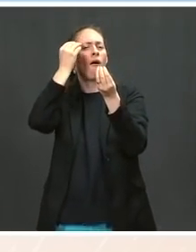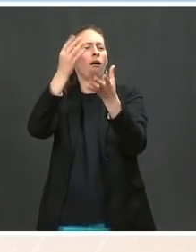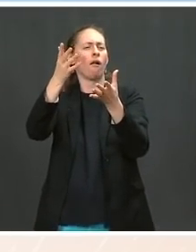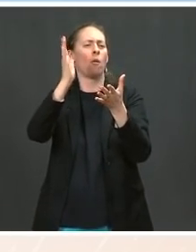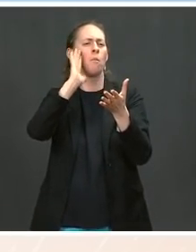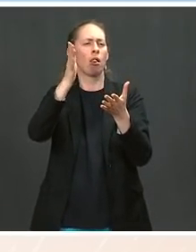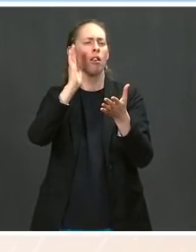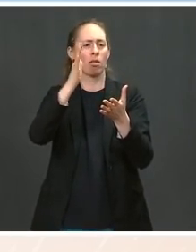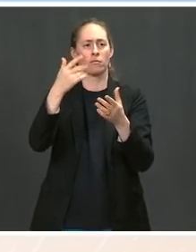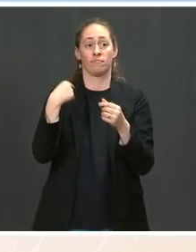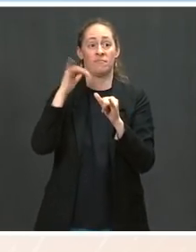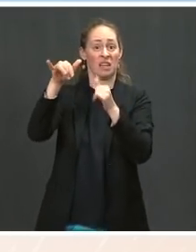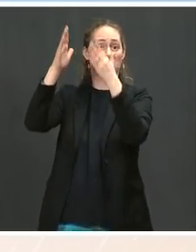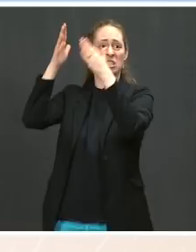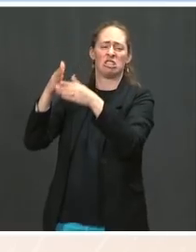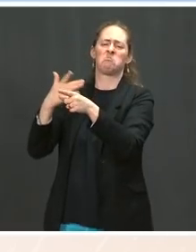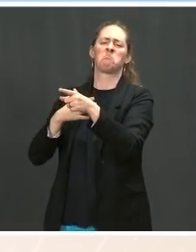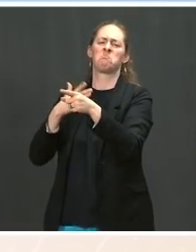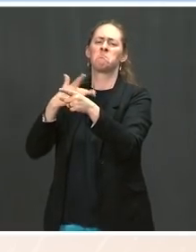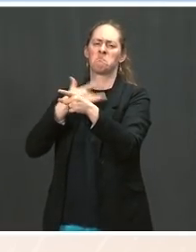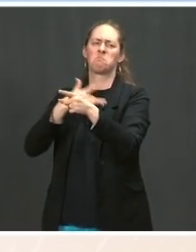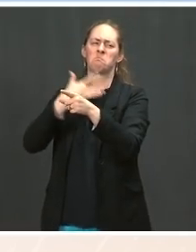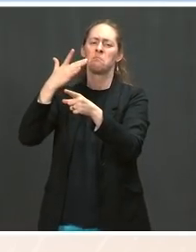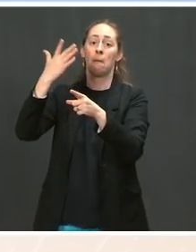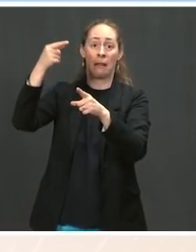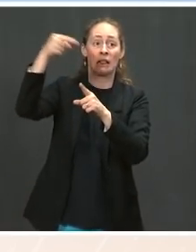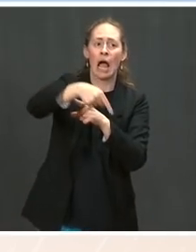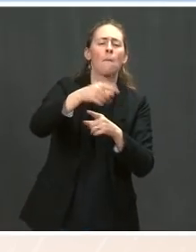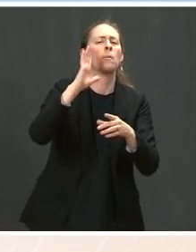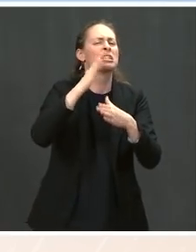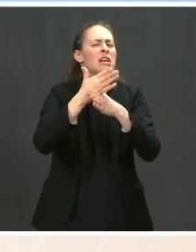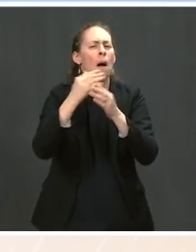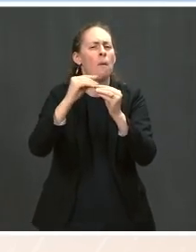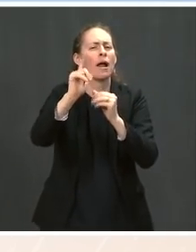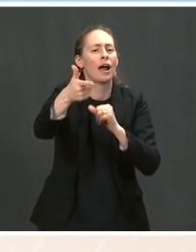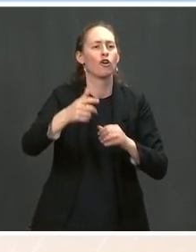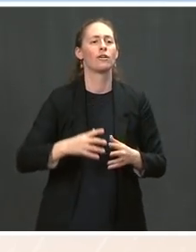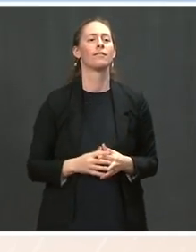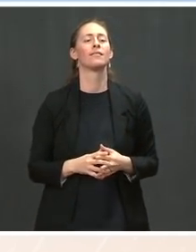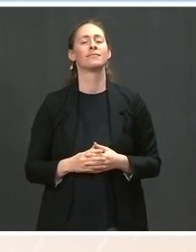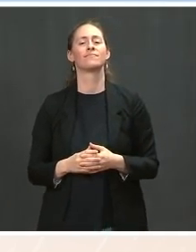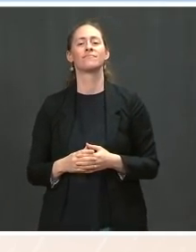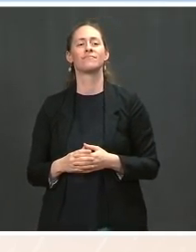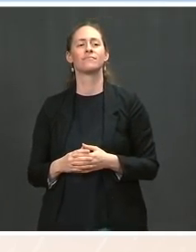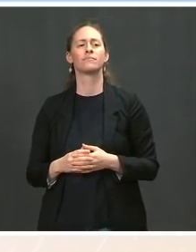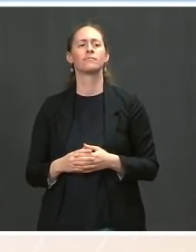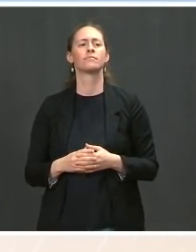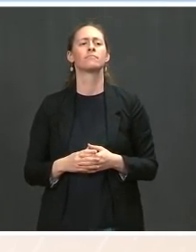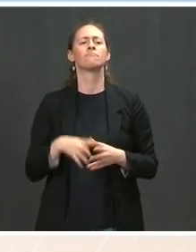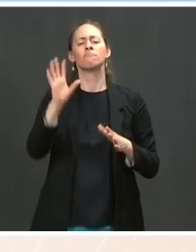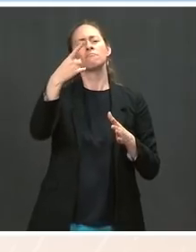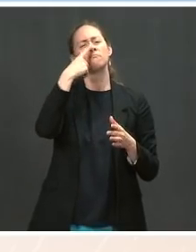But, hopefully, we'll have more to share soon. Go ahead, Kristin. The Press: Thank you, Jen. Can you explain the rationale for why President Biden